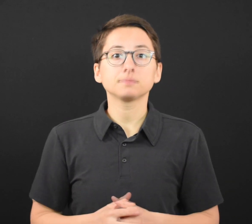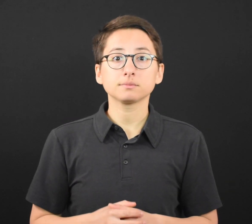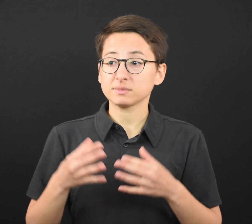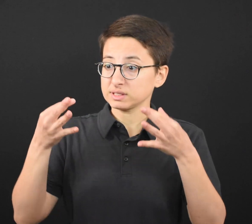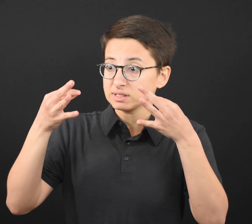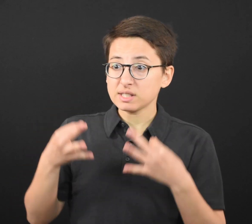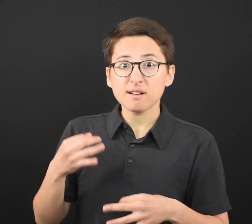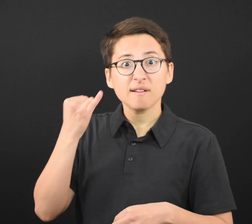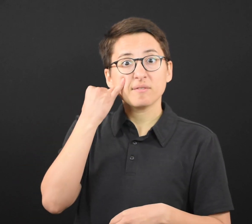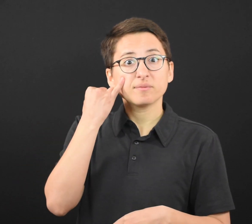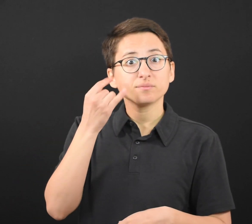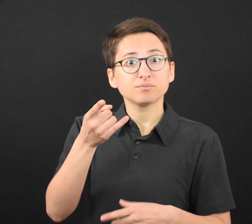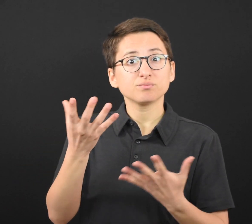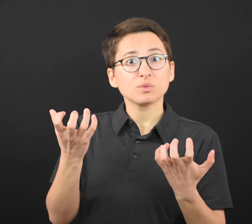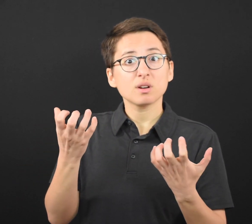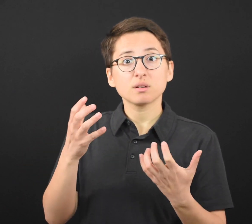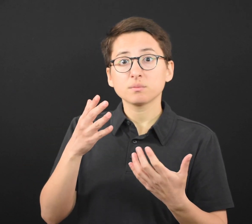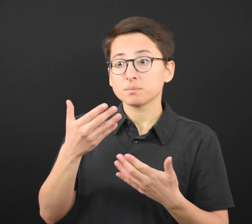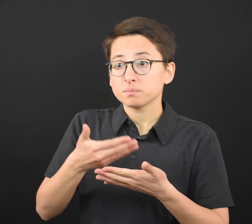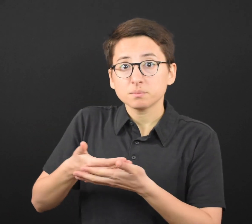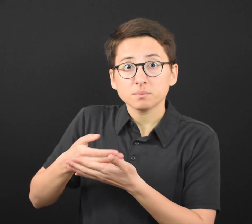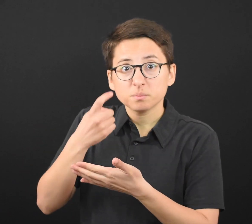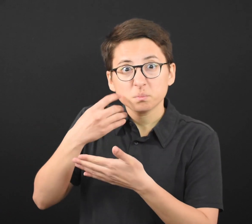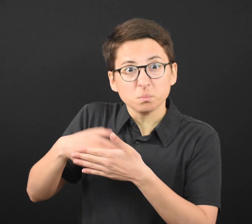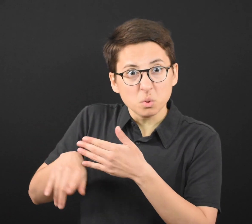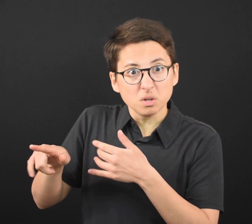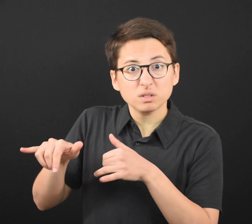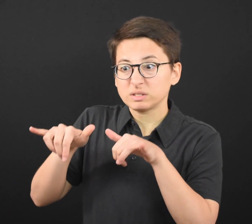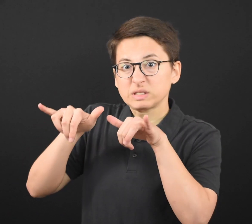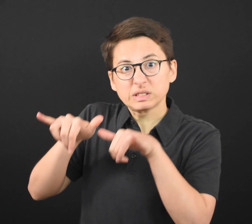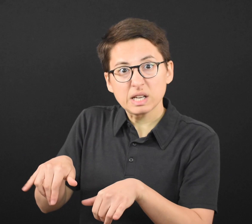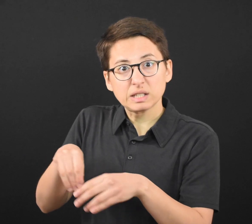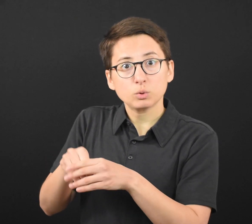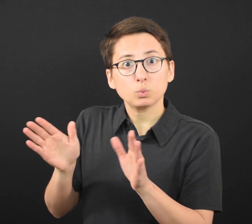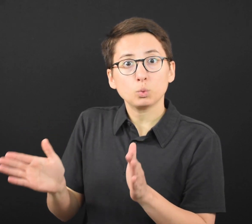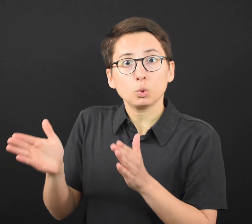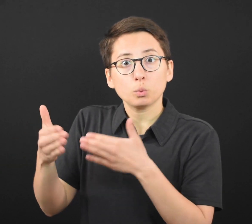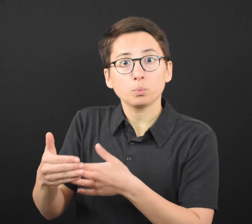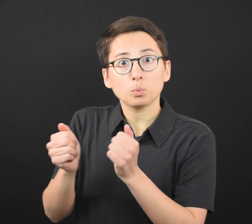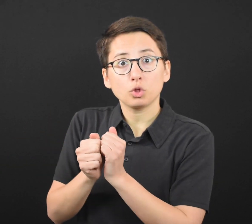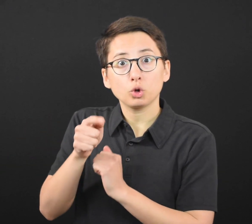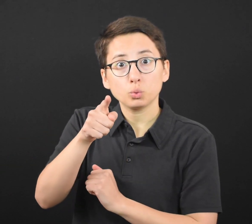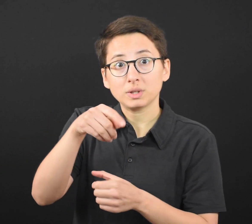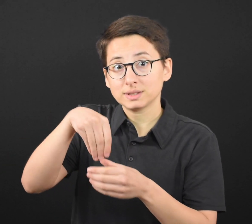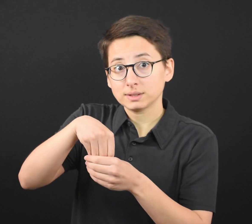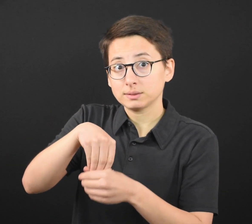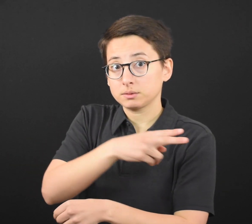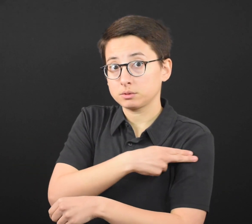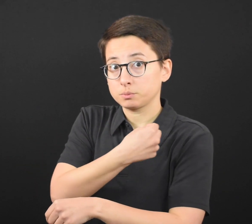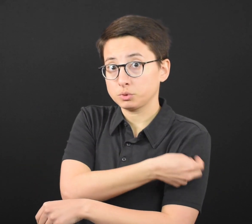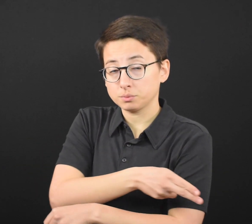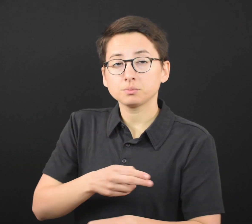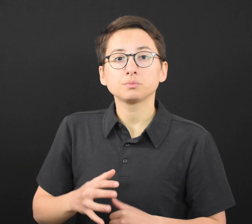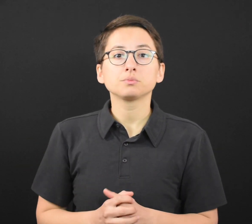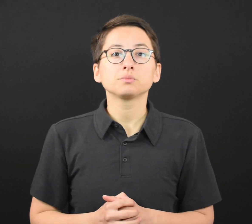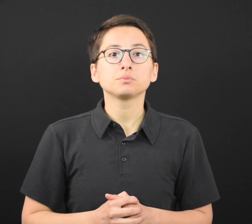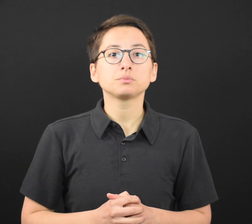Decide if your newborn is rooming-in with you in the hospital.